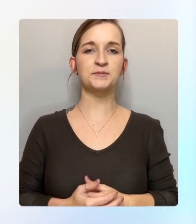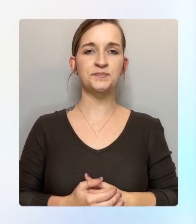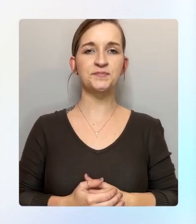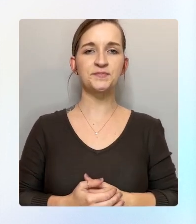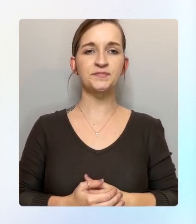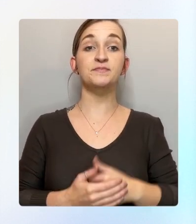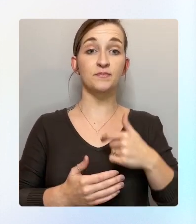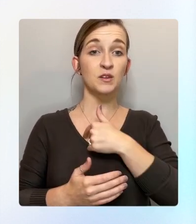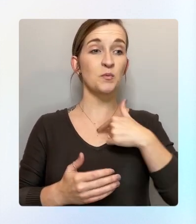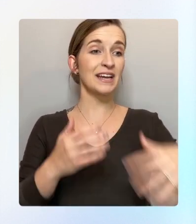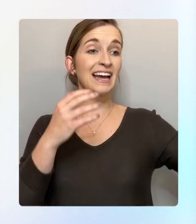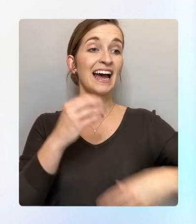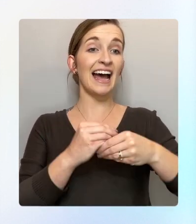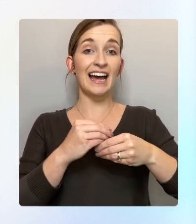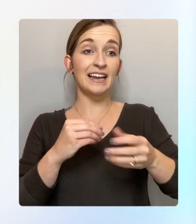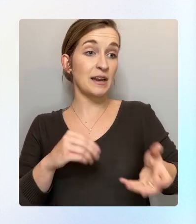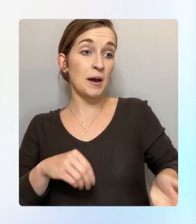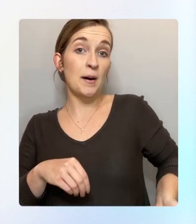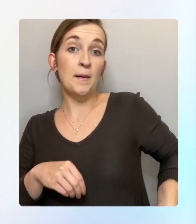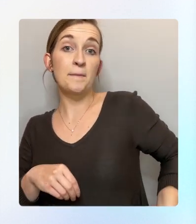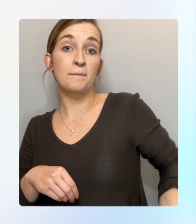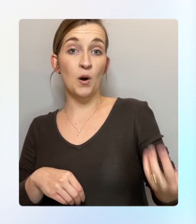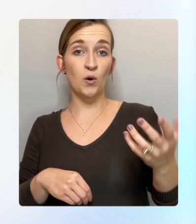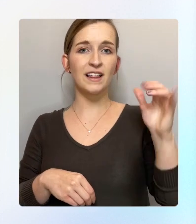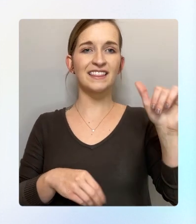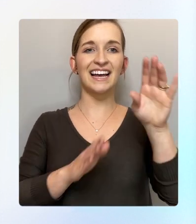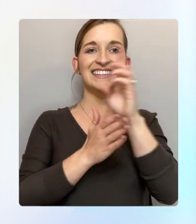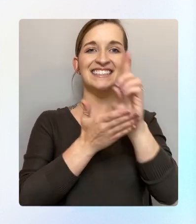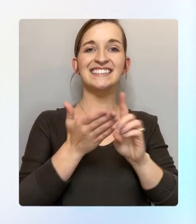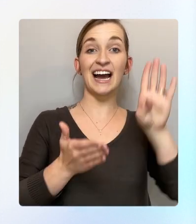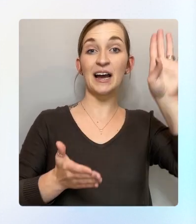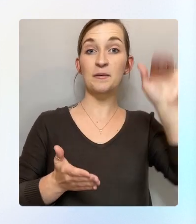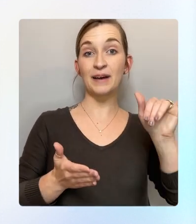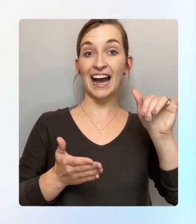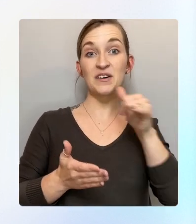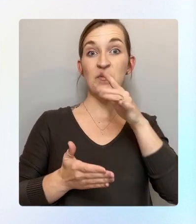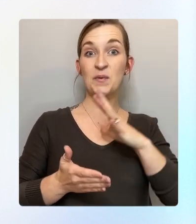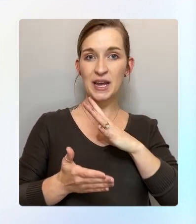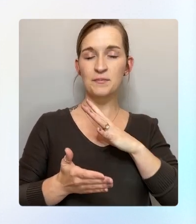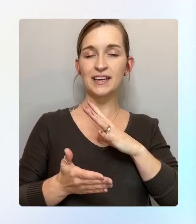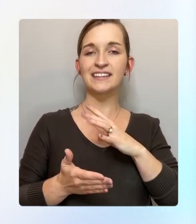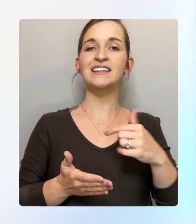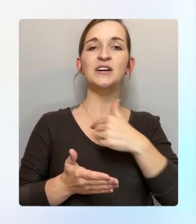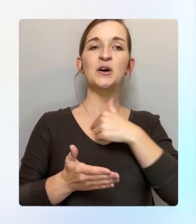designed by women in the ForeVR Bowl community, we've seen an increase of active female-identifying players.